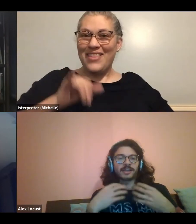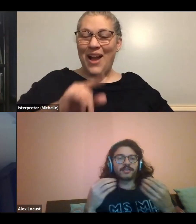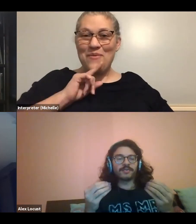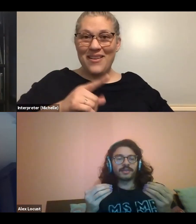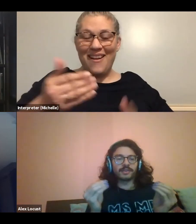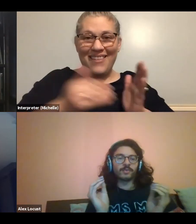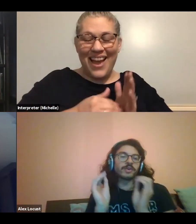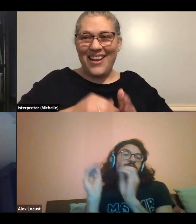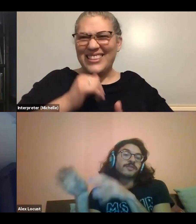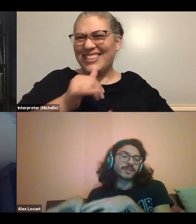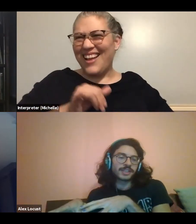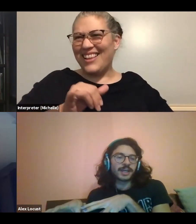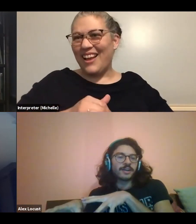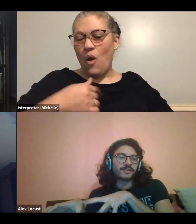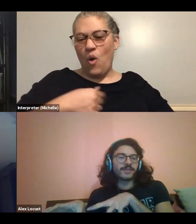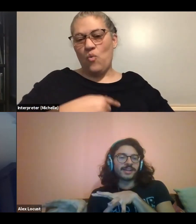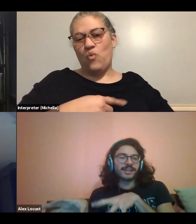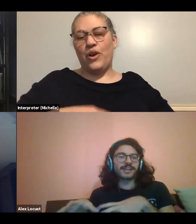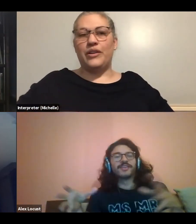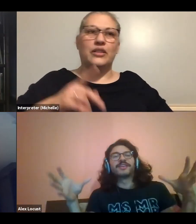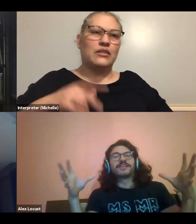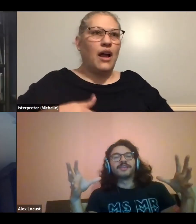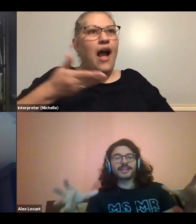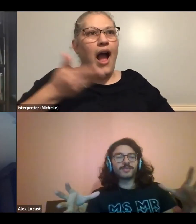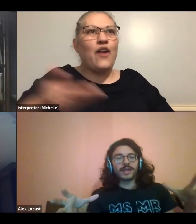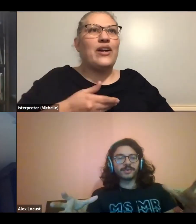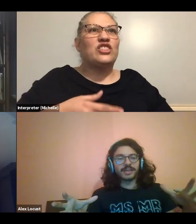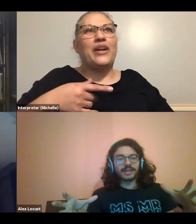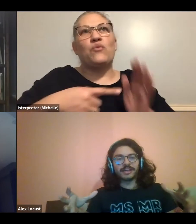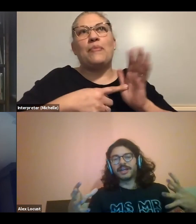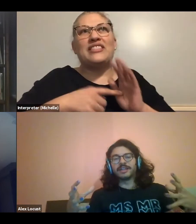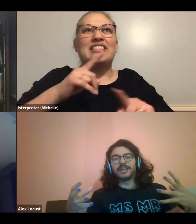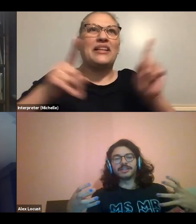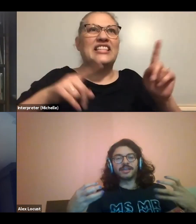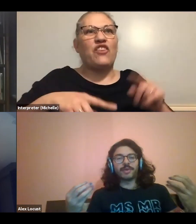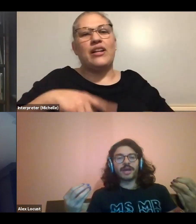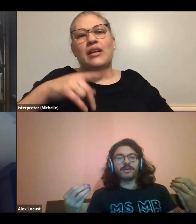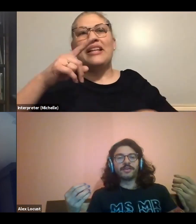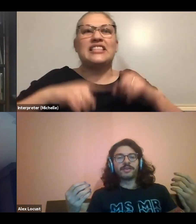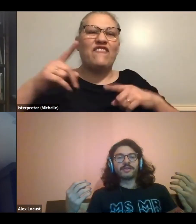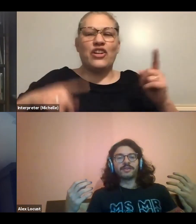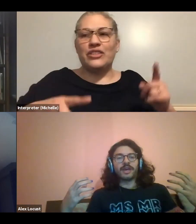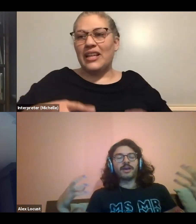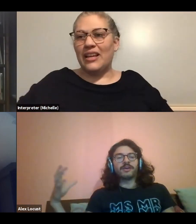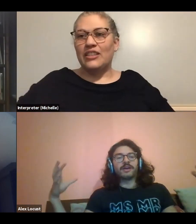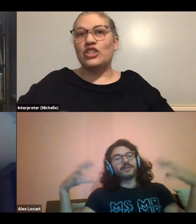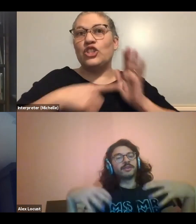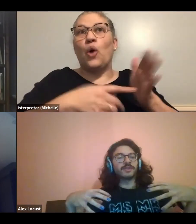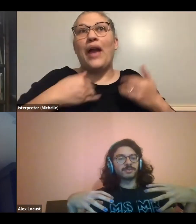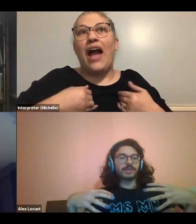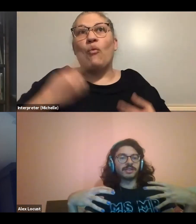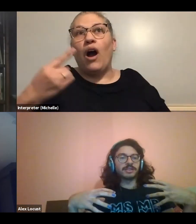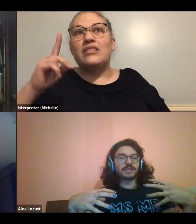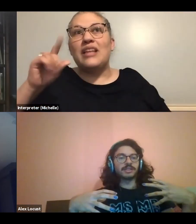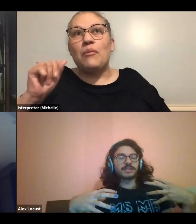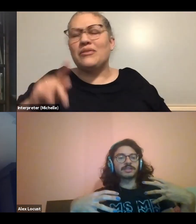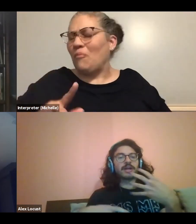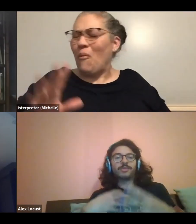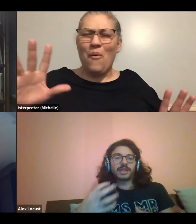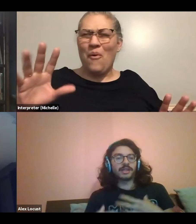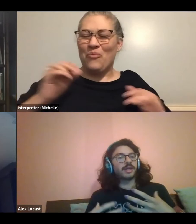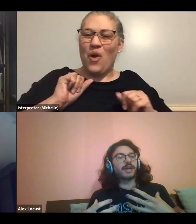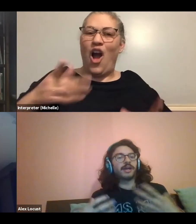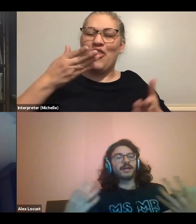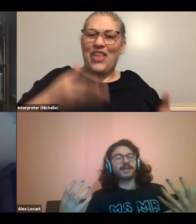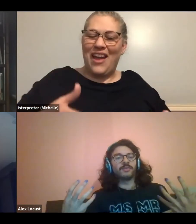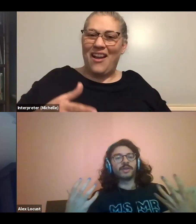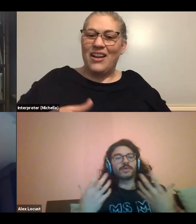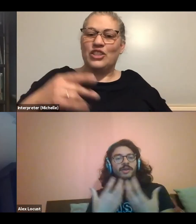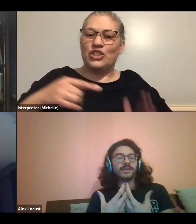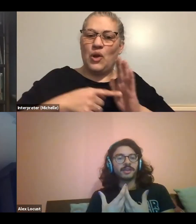Alex Locust: How our other lived experiences complicate that and then, when we're in this conversation we have this diversity of thought, where someone's experience with disability makes them want to see.